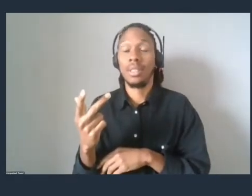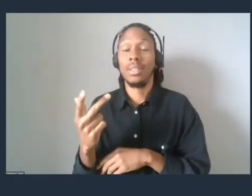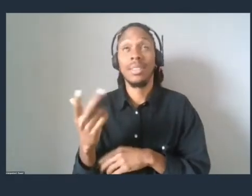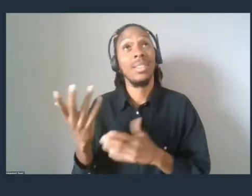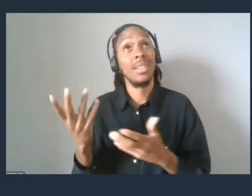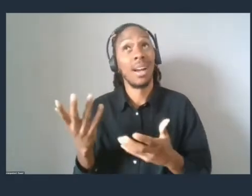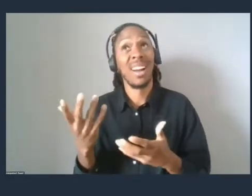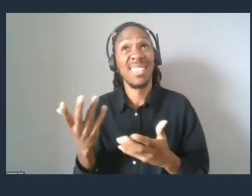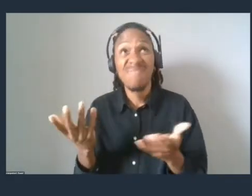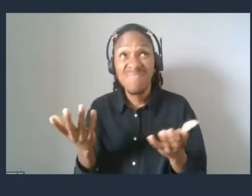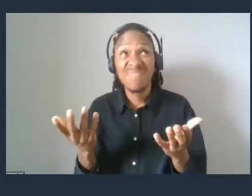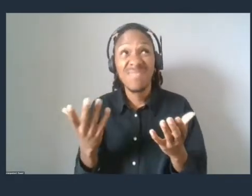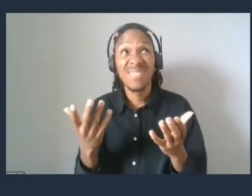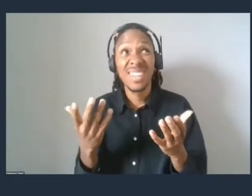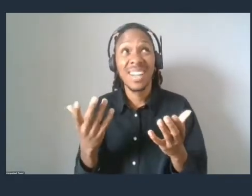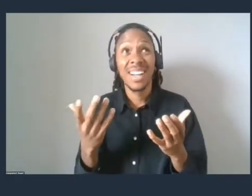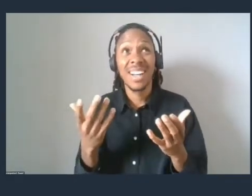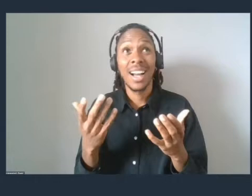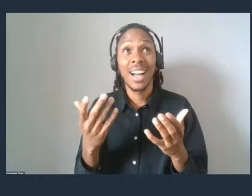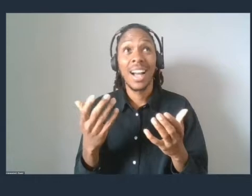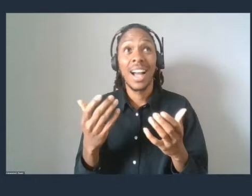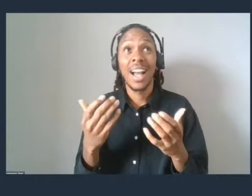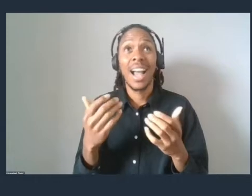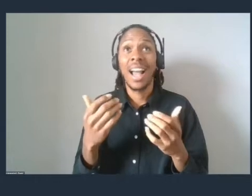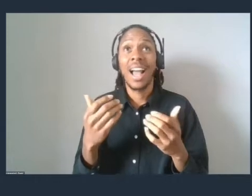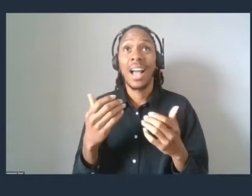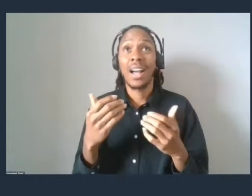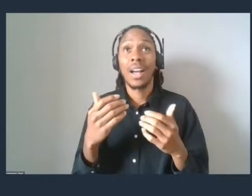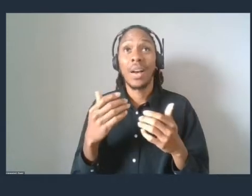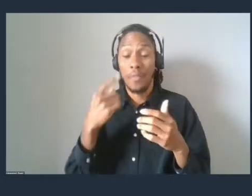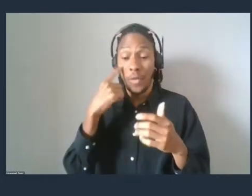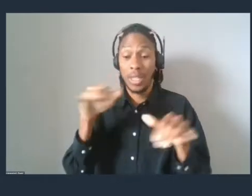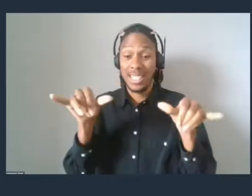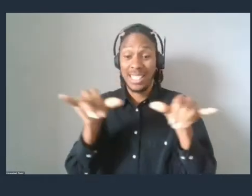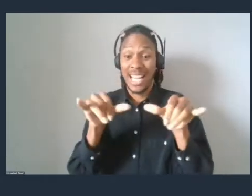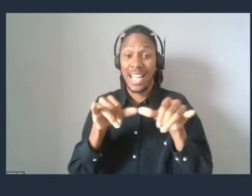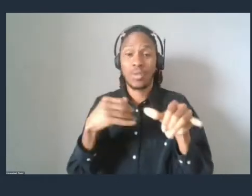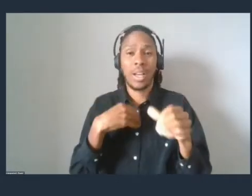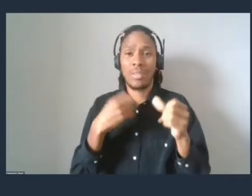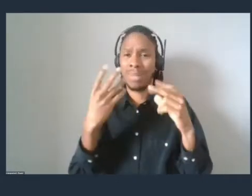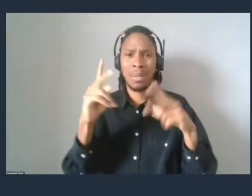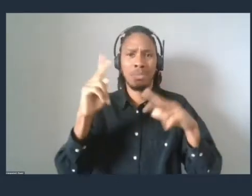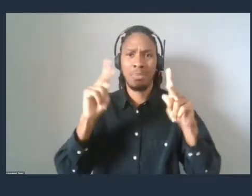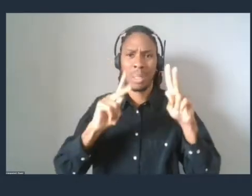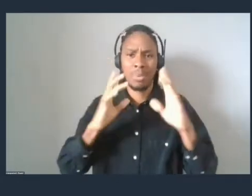at every possible point along the size spectrum, and what makes you a data lake is not so much